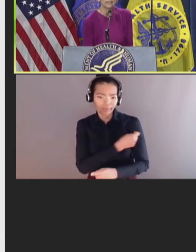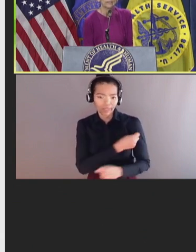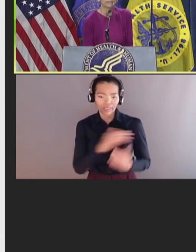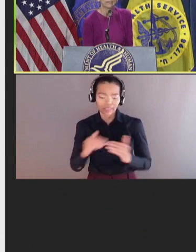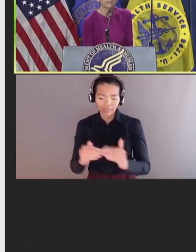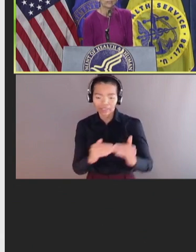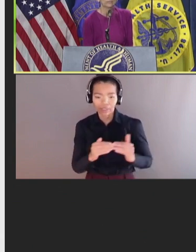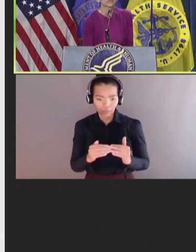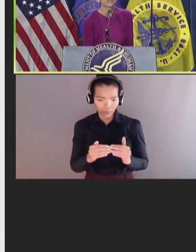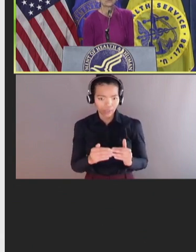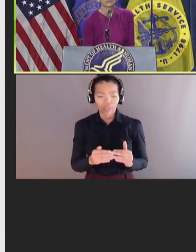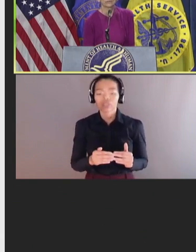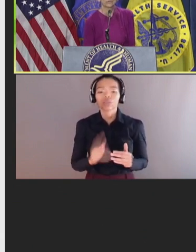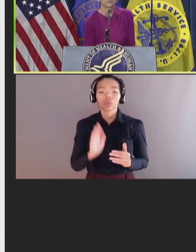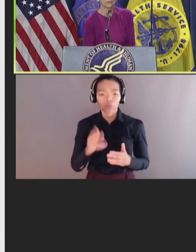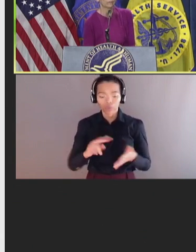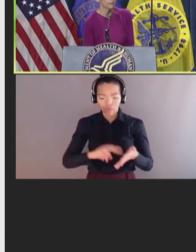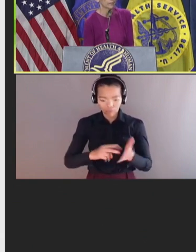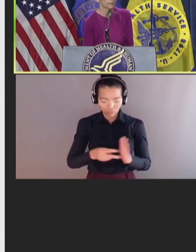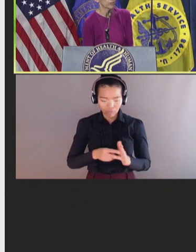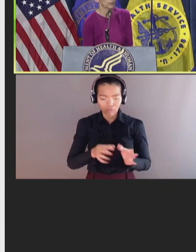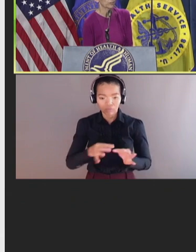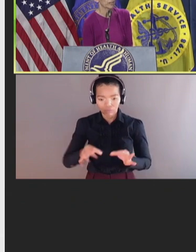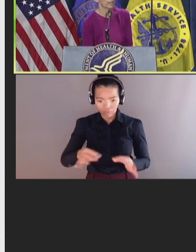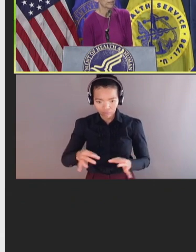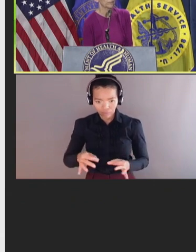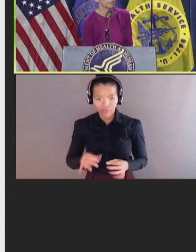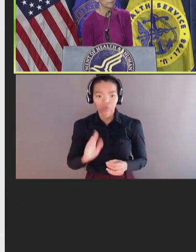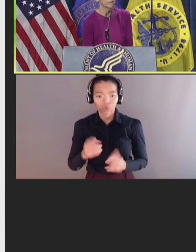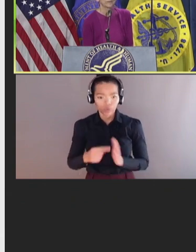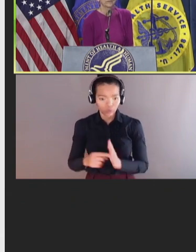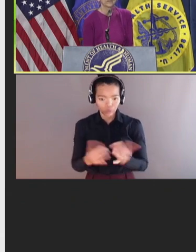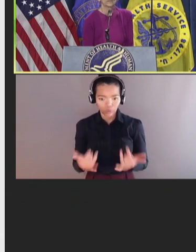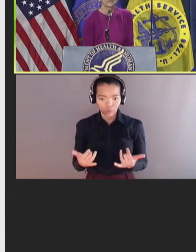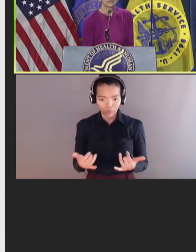definition. And we're going to put forward one for discussion today. We're going to talk a little